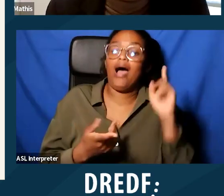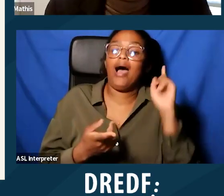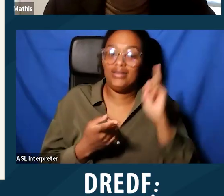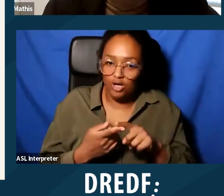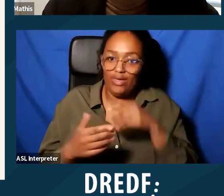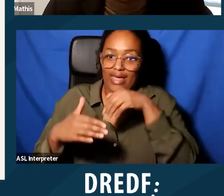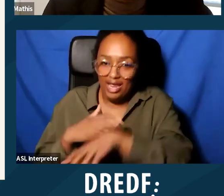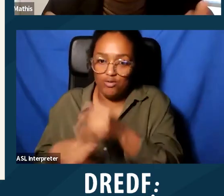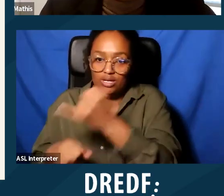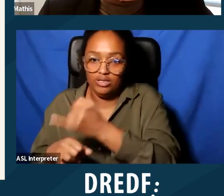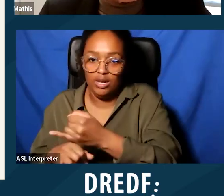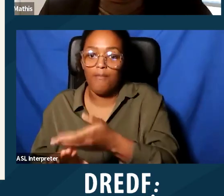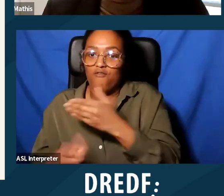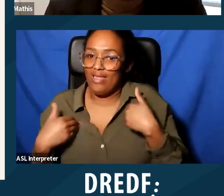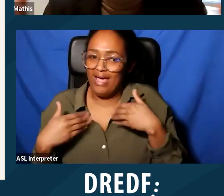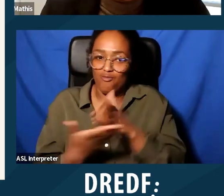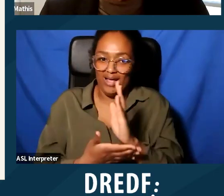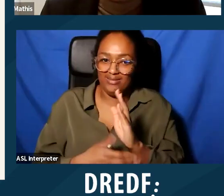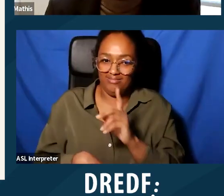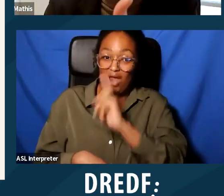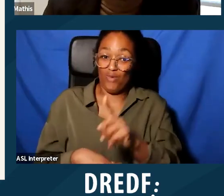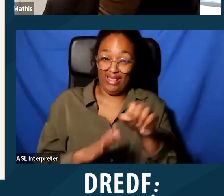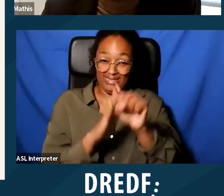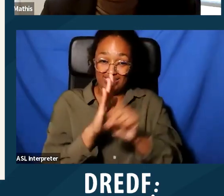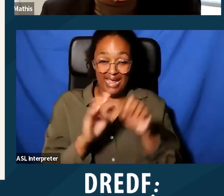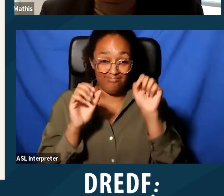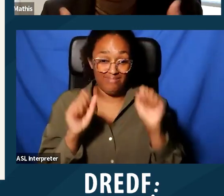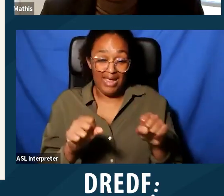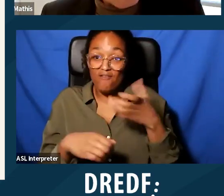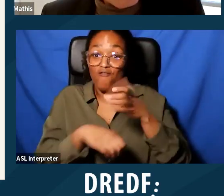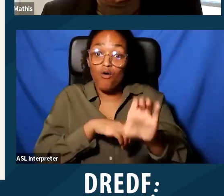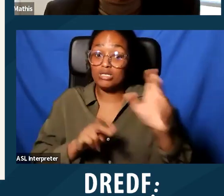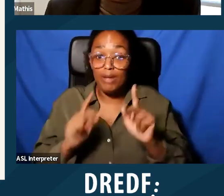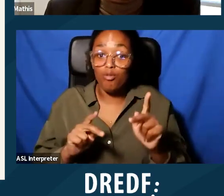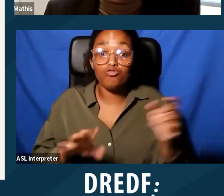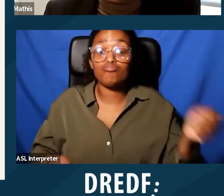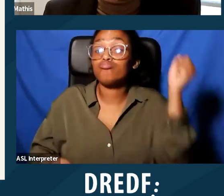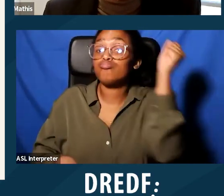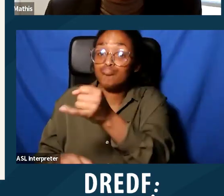Even if the state basically forces them to go into an institution, by not giving them